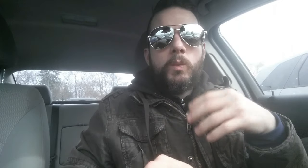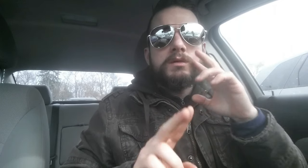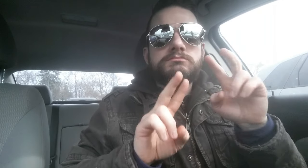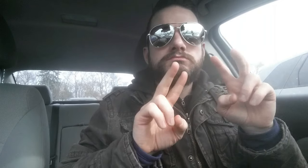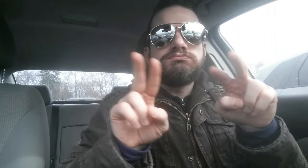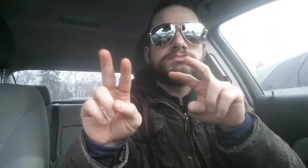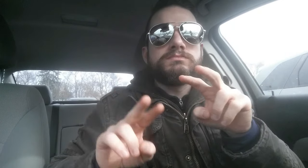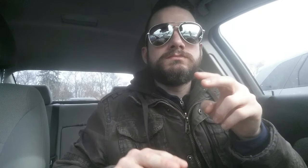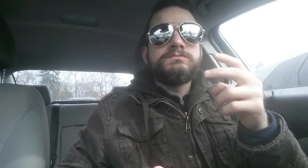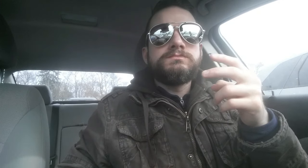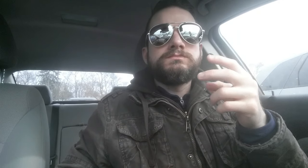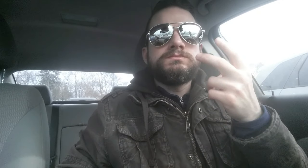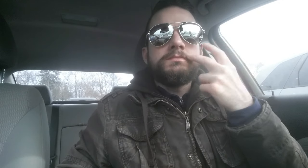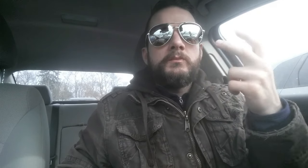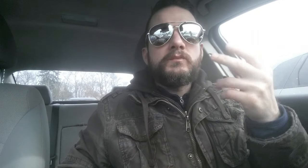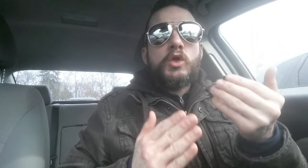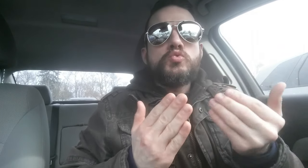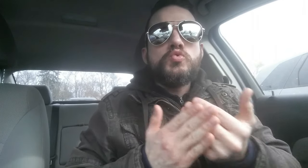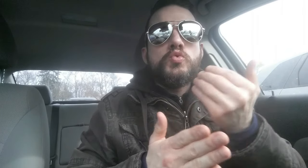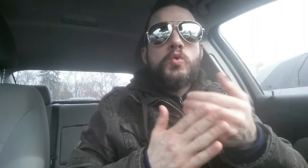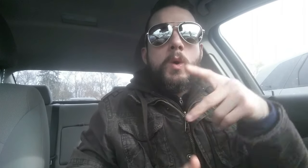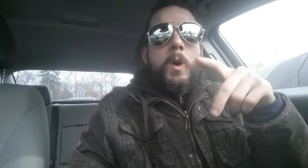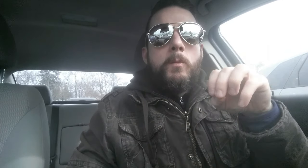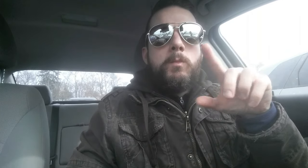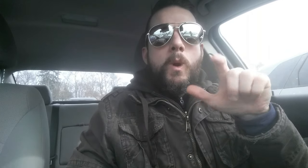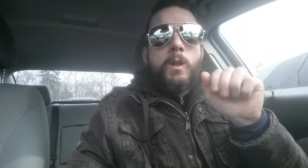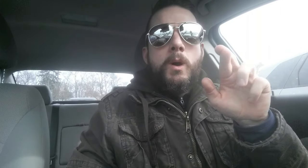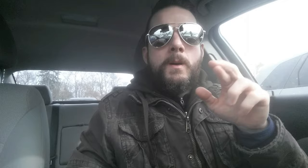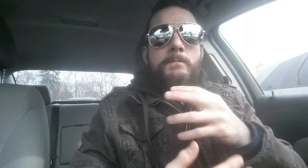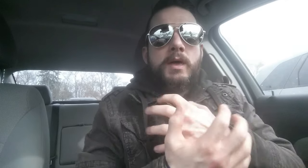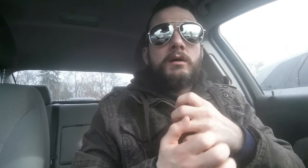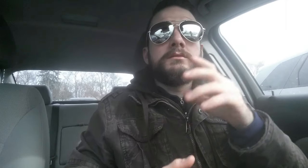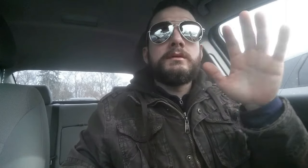Also we are going to check out a new polar bear.